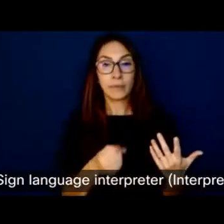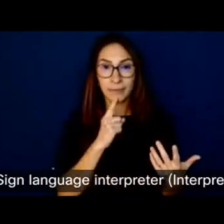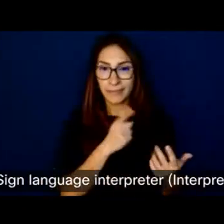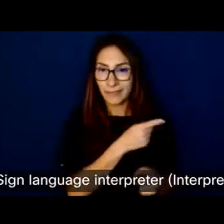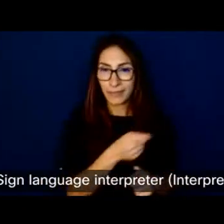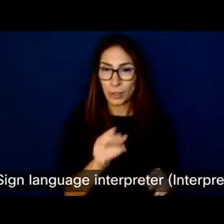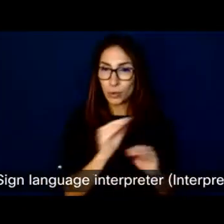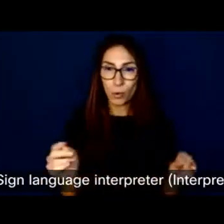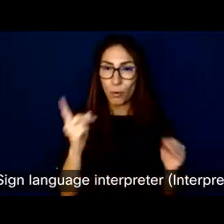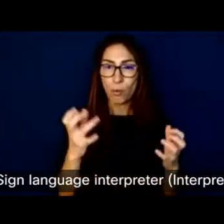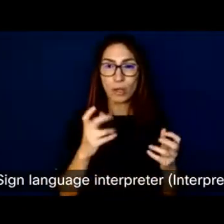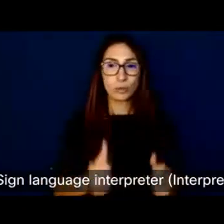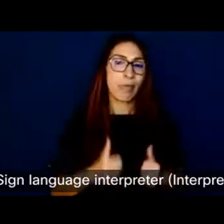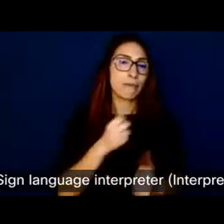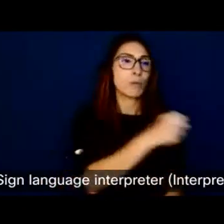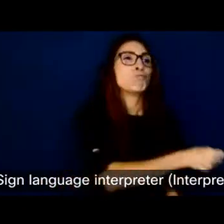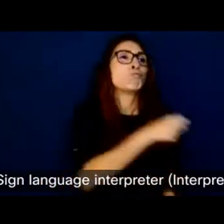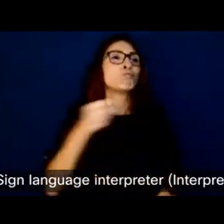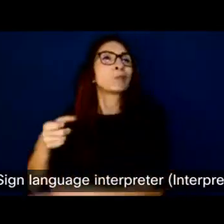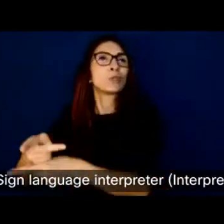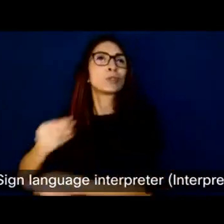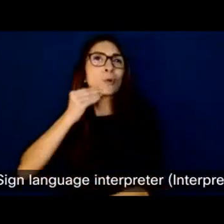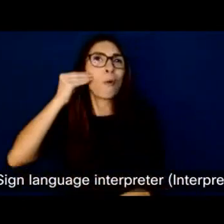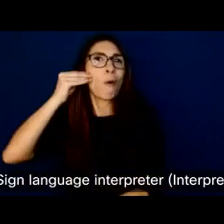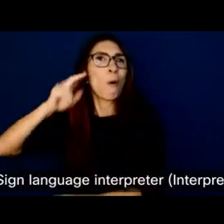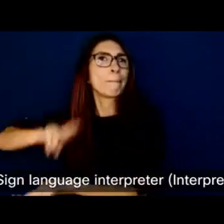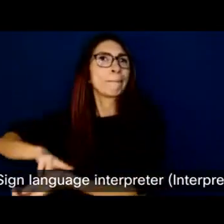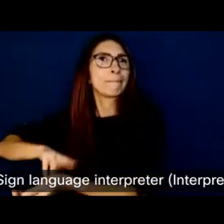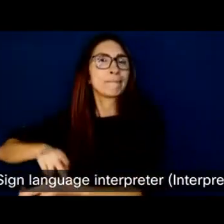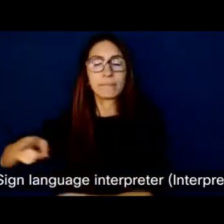home. So, how can we help older people with HIV age in their